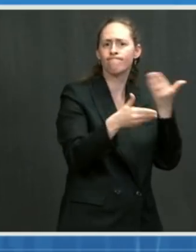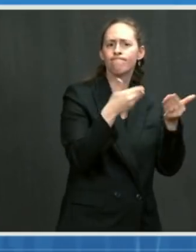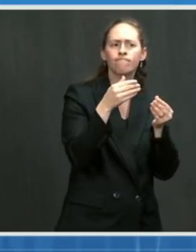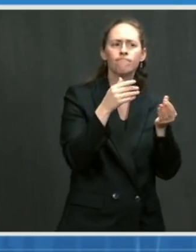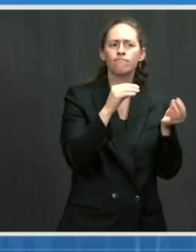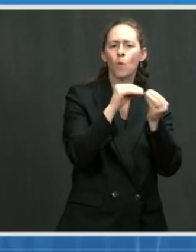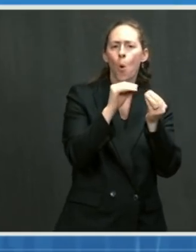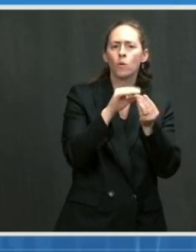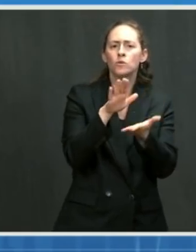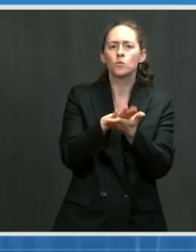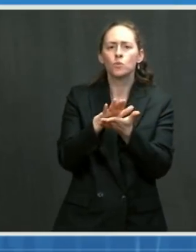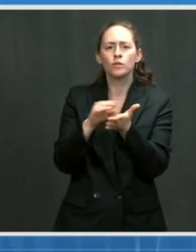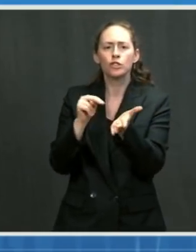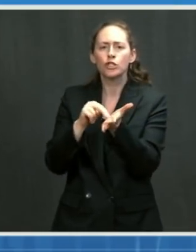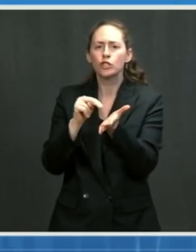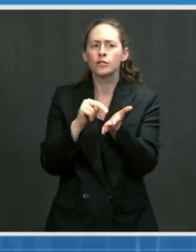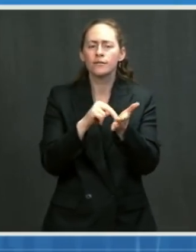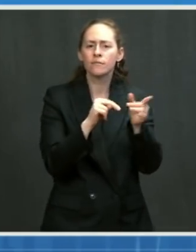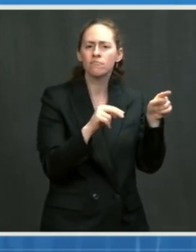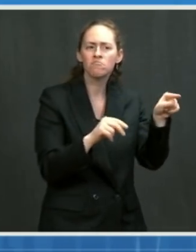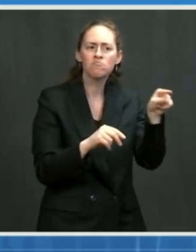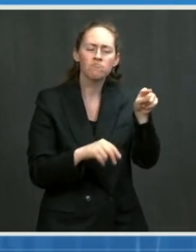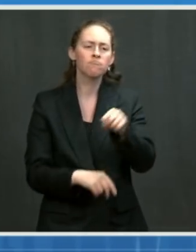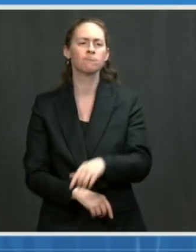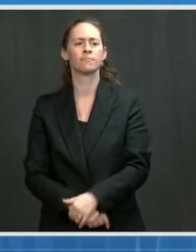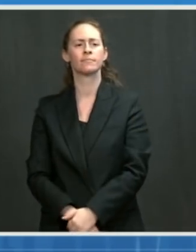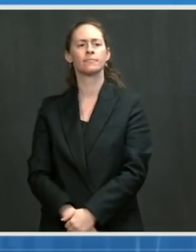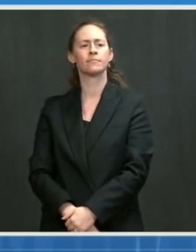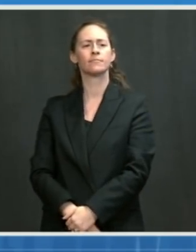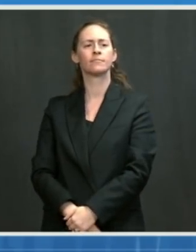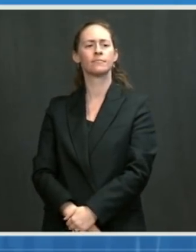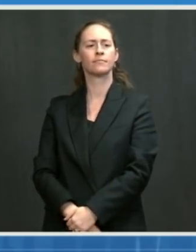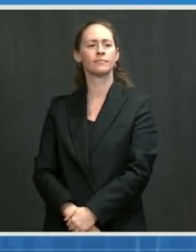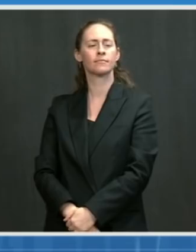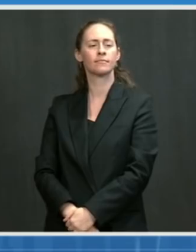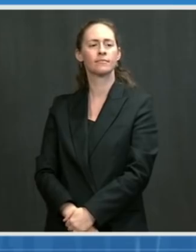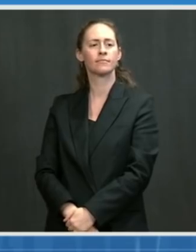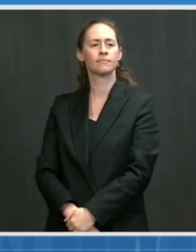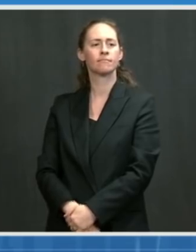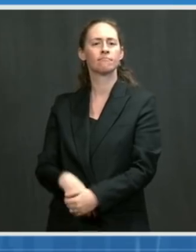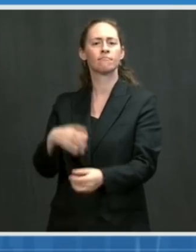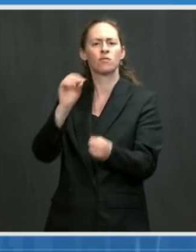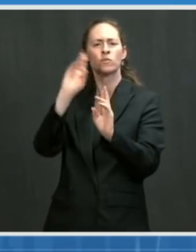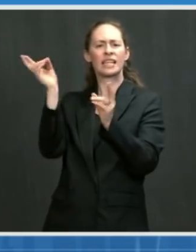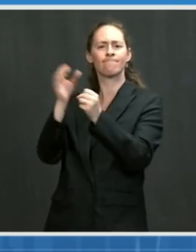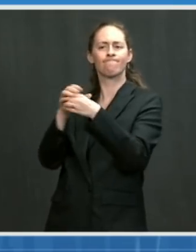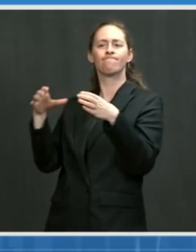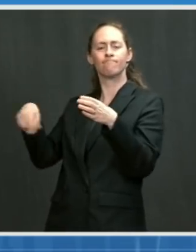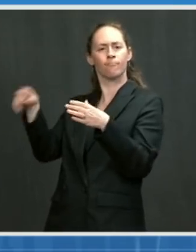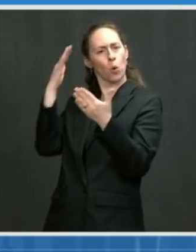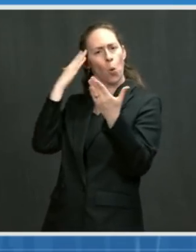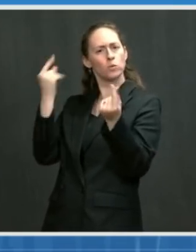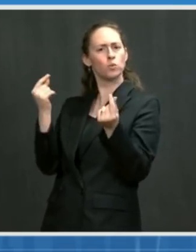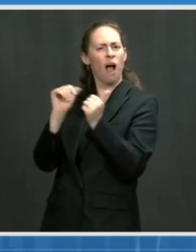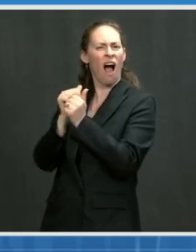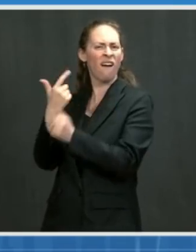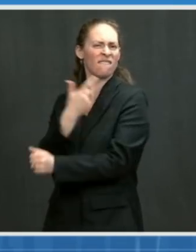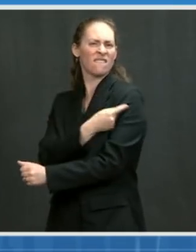IT WILL ADD SCHOOL NIRSS TO K-12 SCHOOLS TO SUPPORT SAFE REOPENING AND SUPPORT